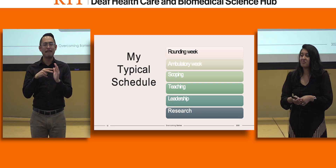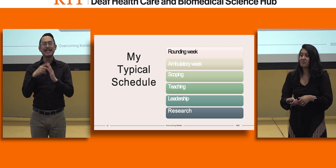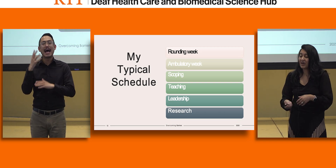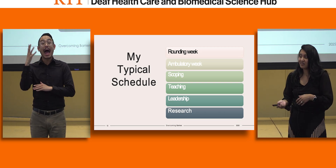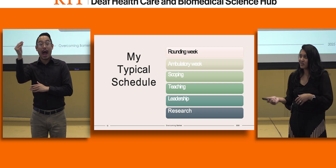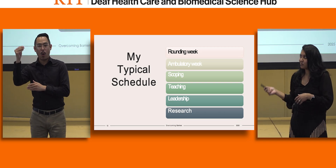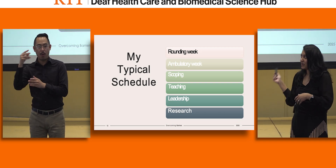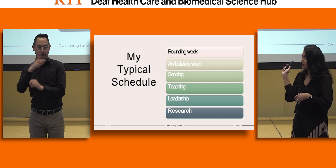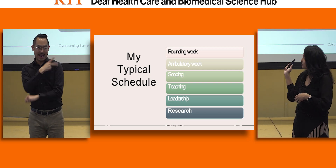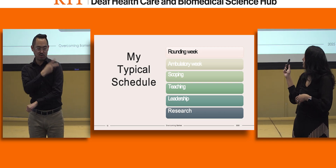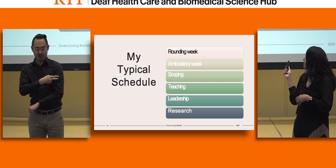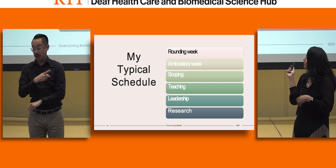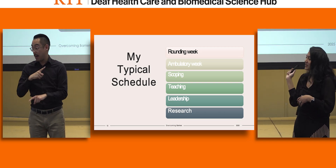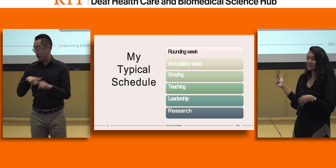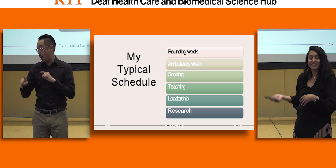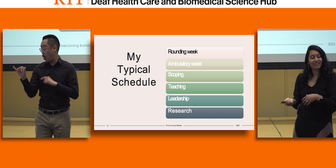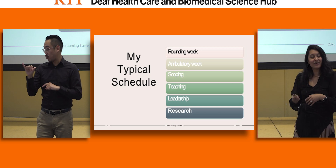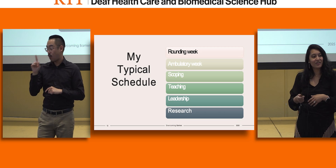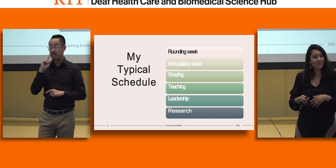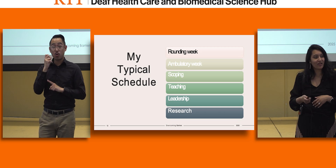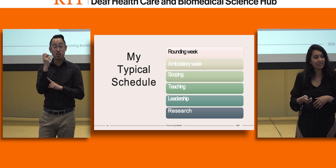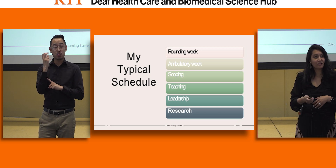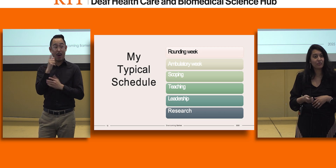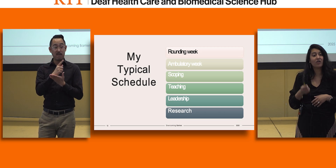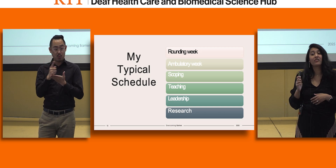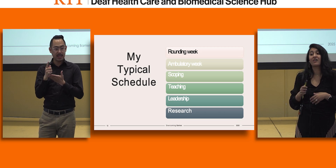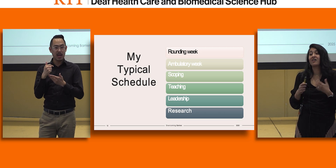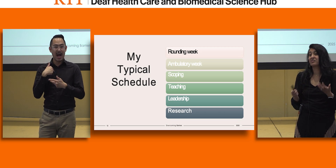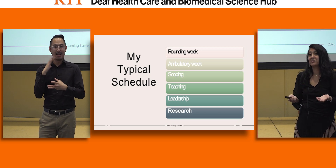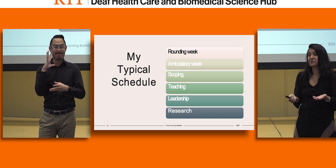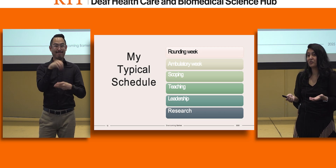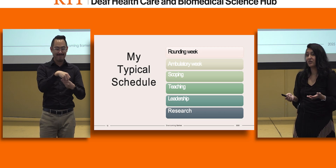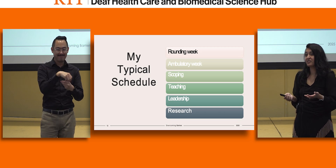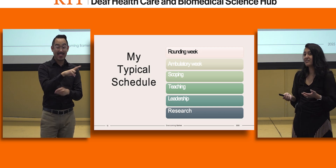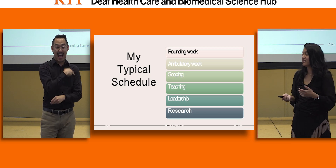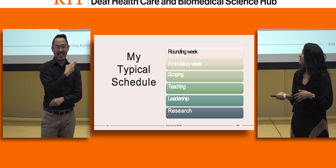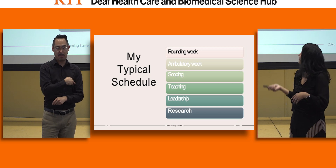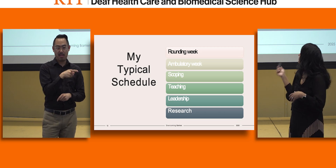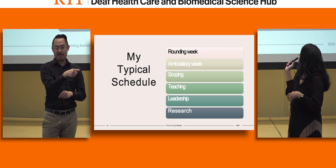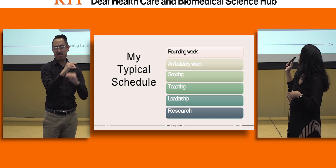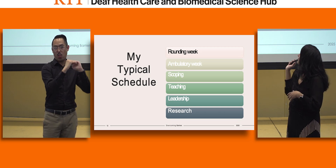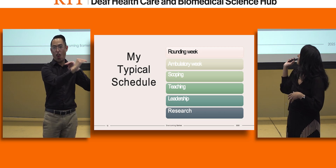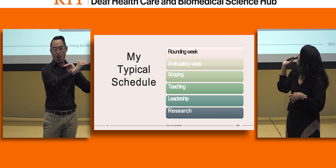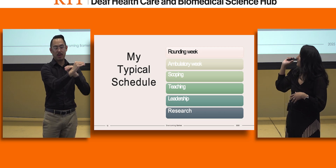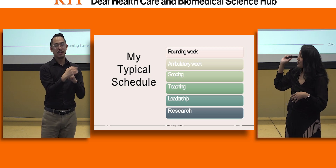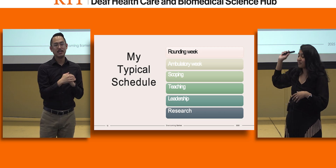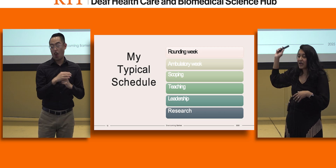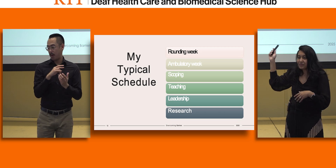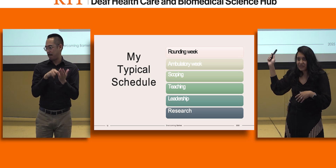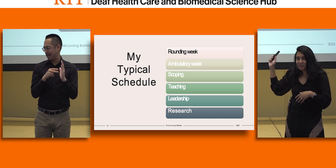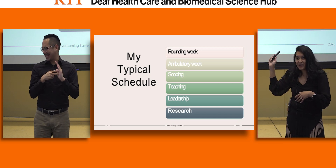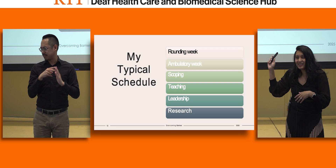But about 12 weeks a year, I'm also on the hospital wards. And so, the rounding weeks